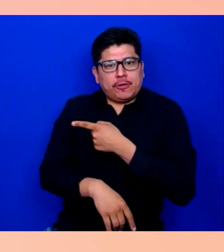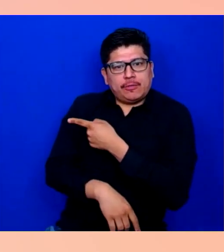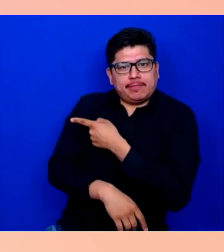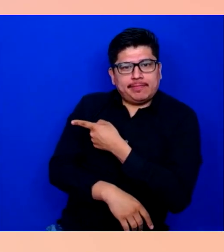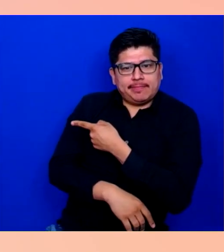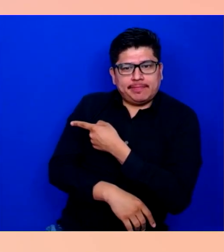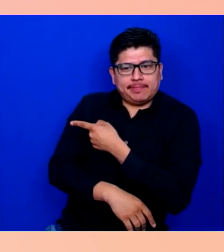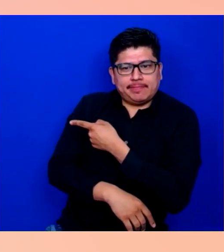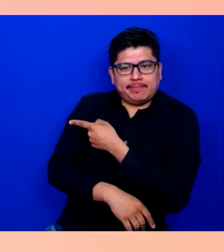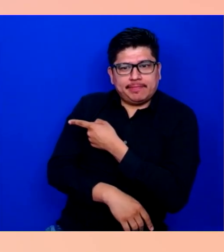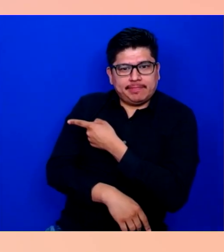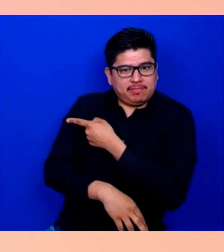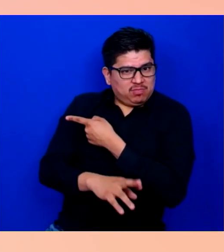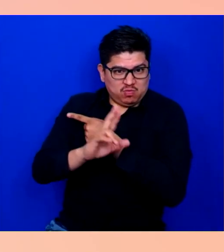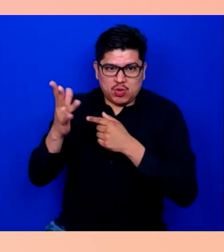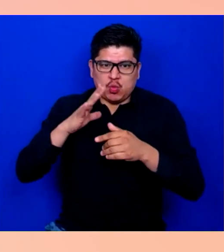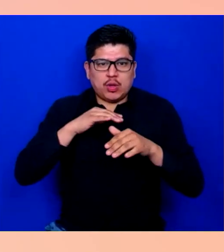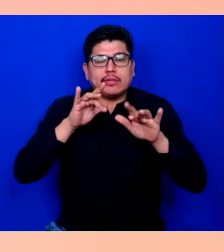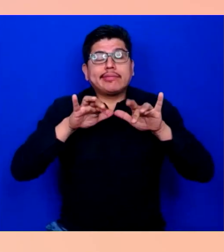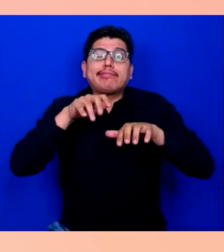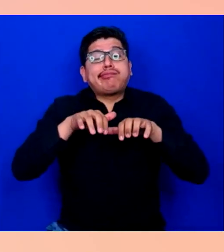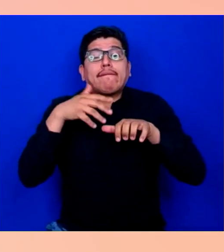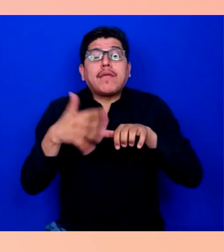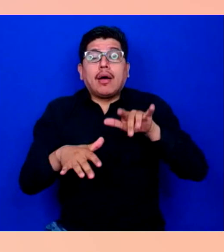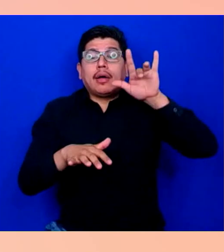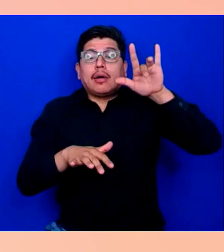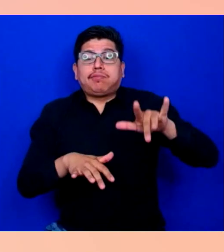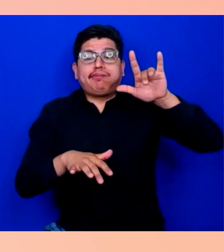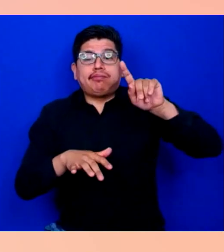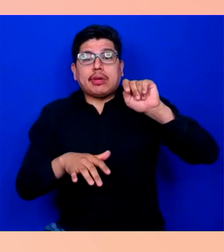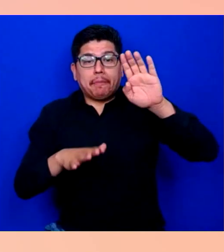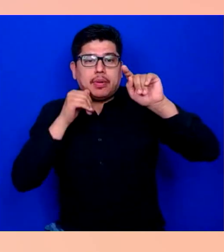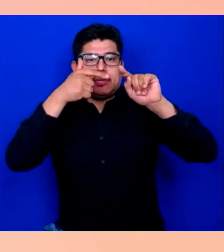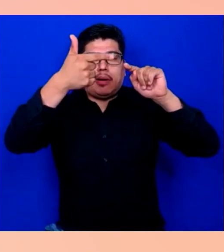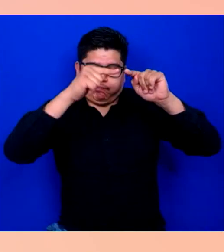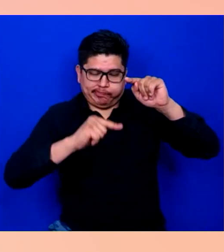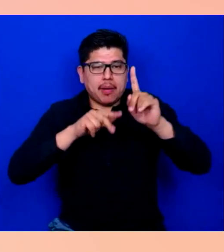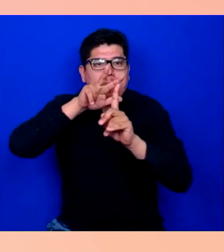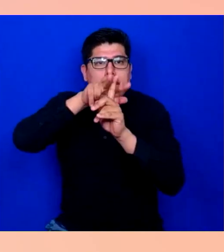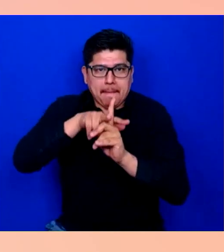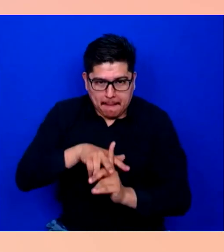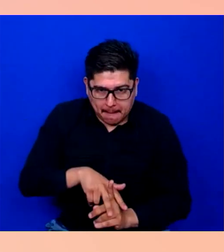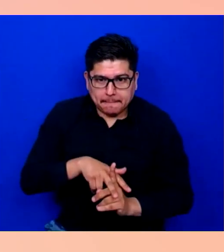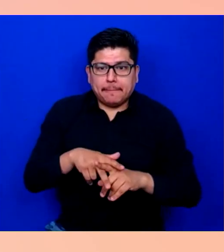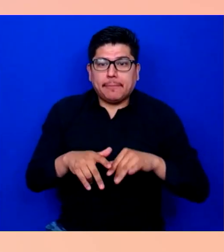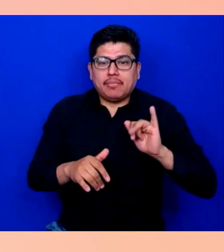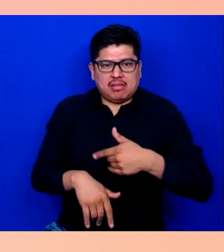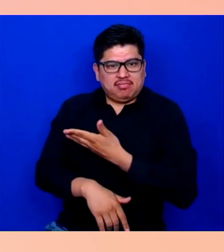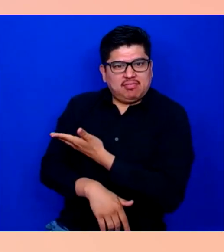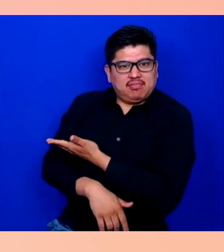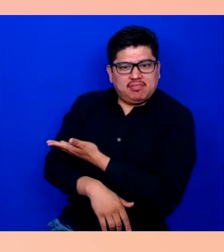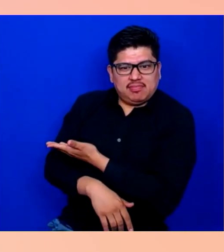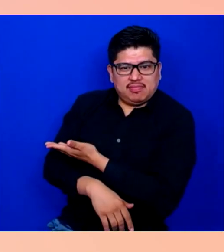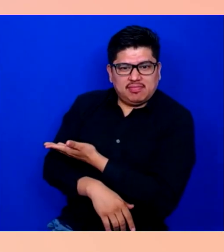that pattern and lets me take all of those edits by just pressing tab. For me, this is huge.